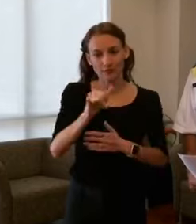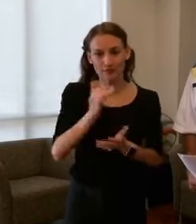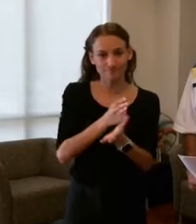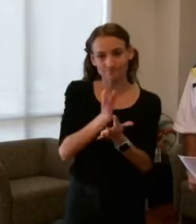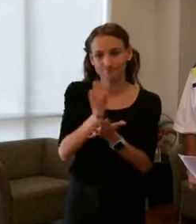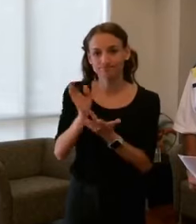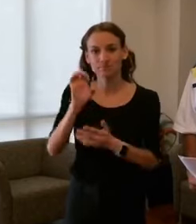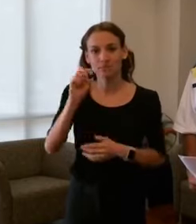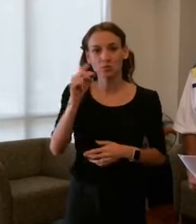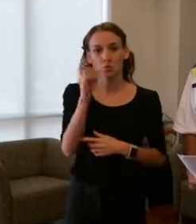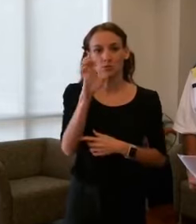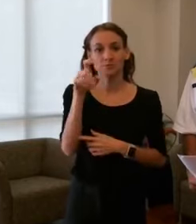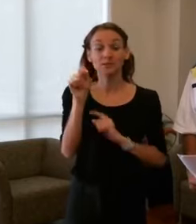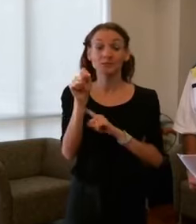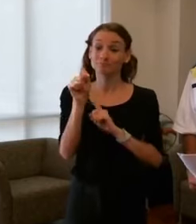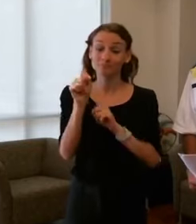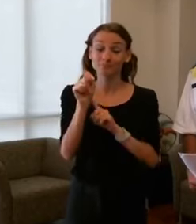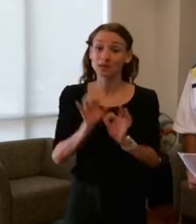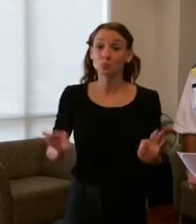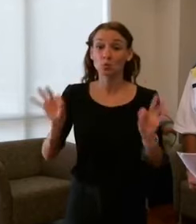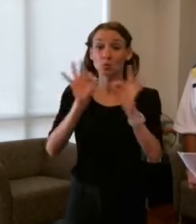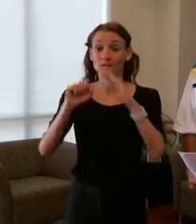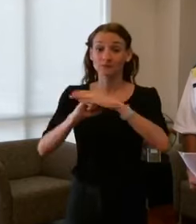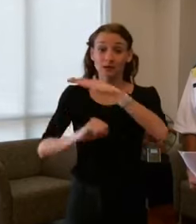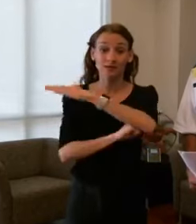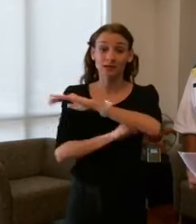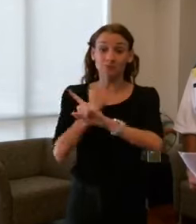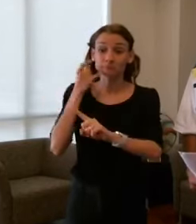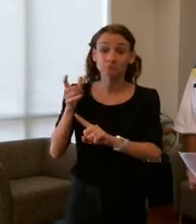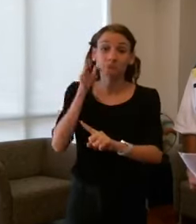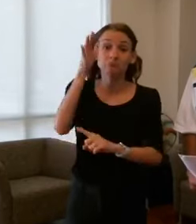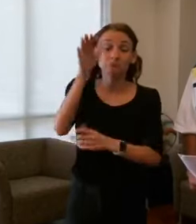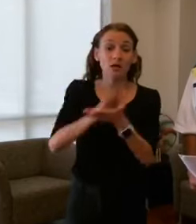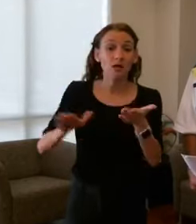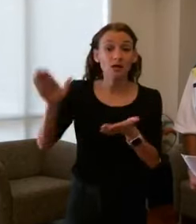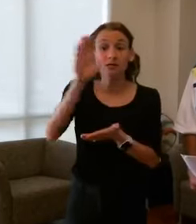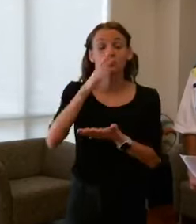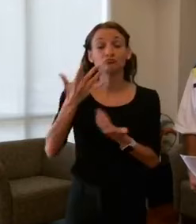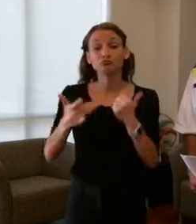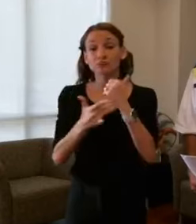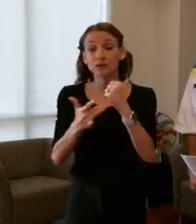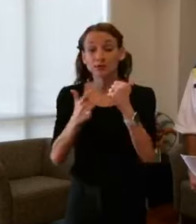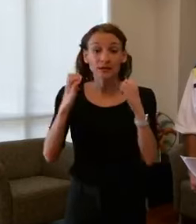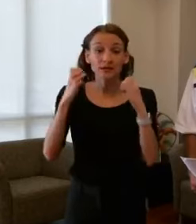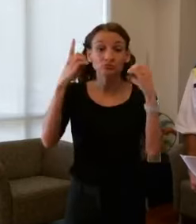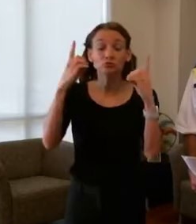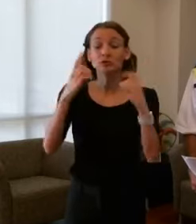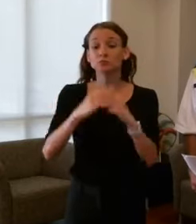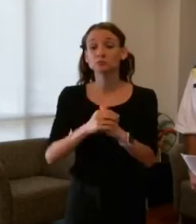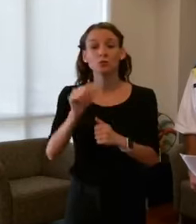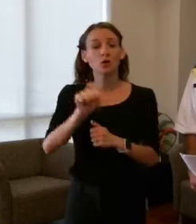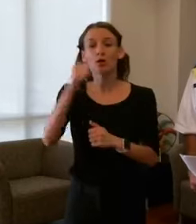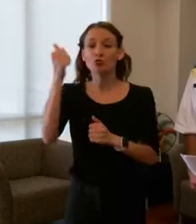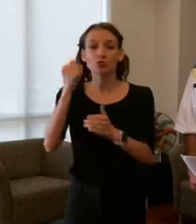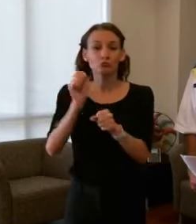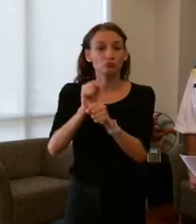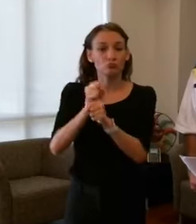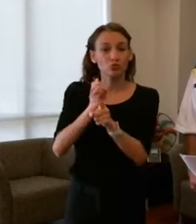Endorsement serves as an important foundation for students who want to go on to college, technical education, or some other career path